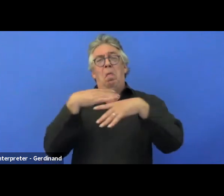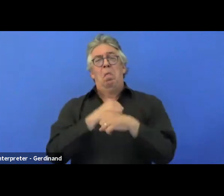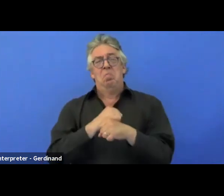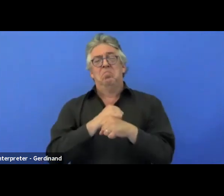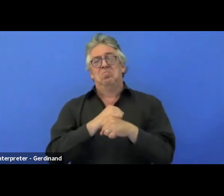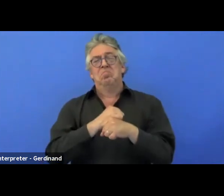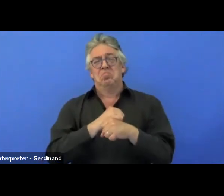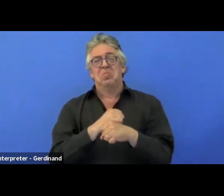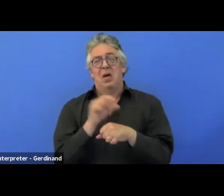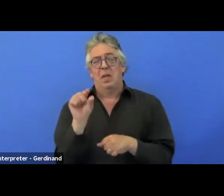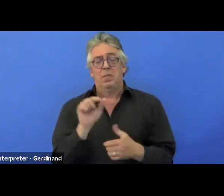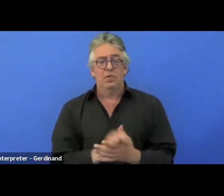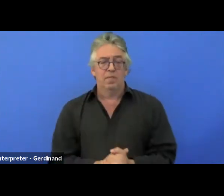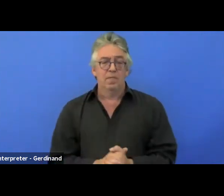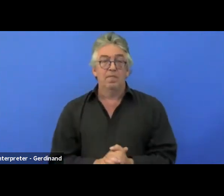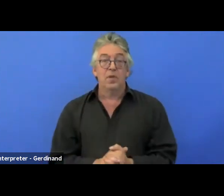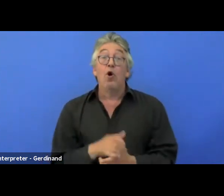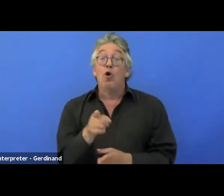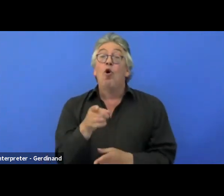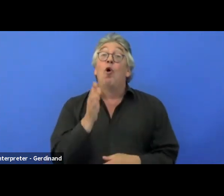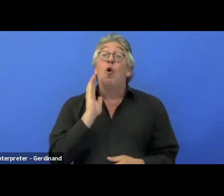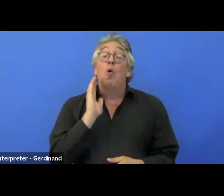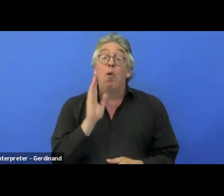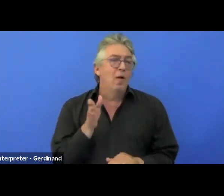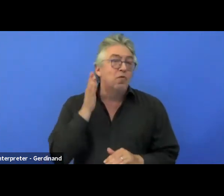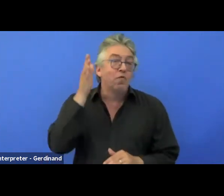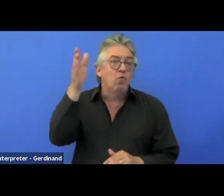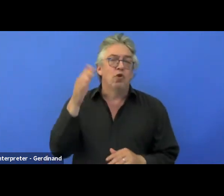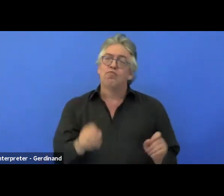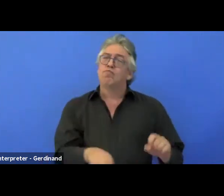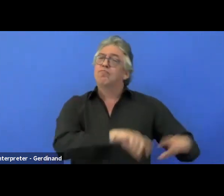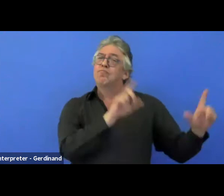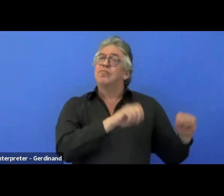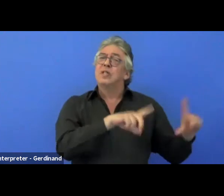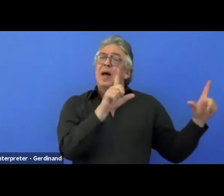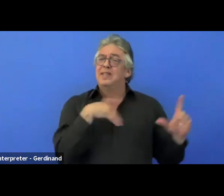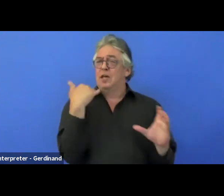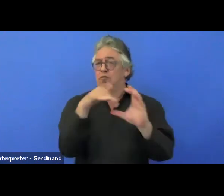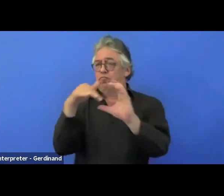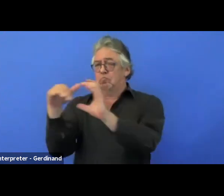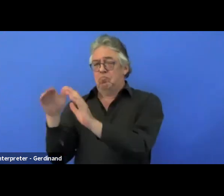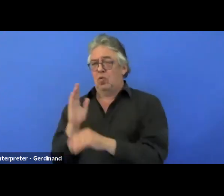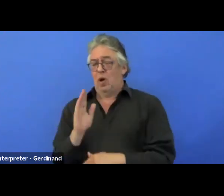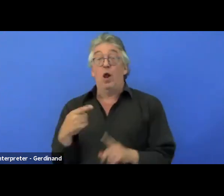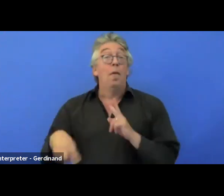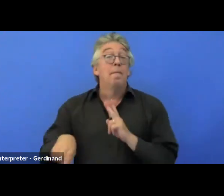and you have received and you will receive the slides, and I am happy to take questions in the chat later on.